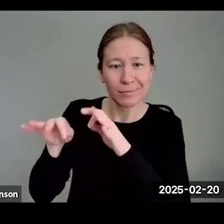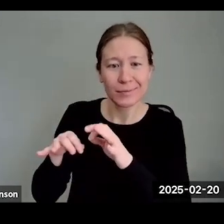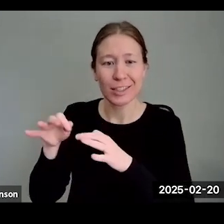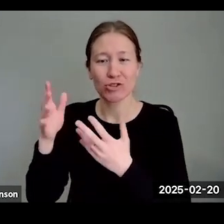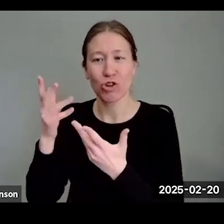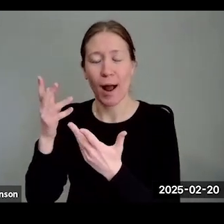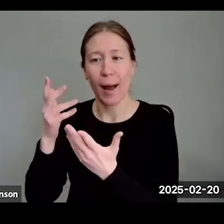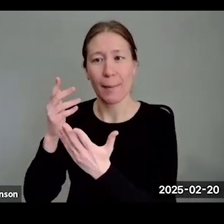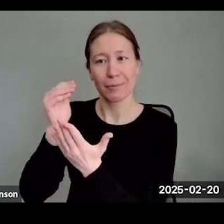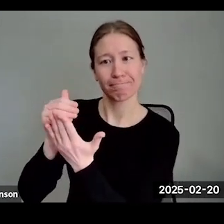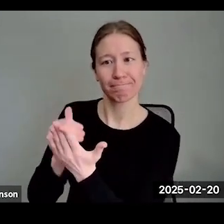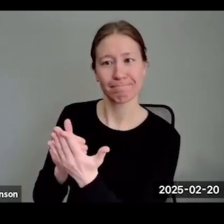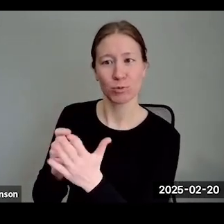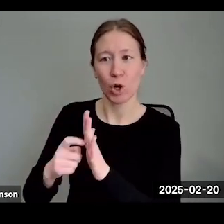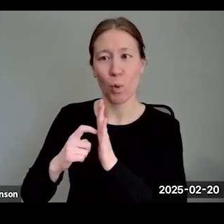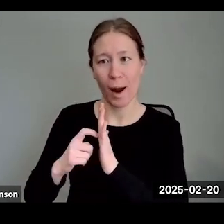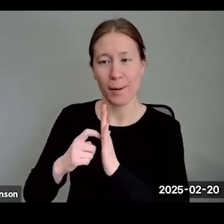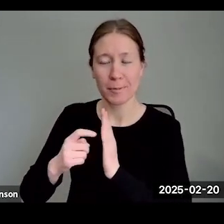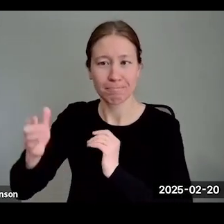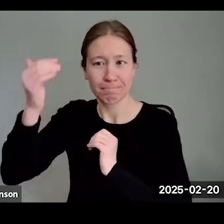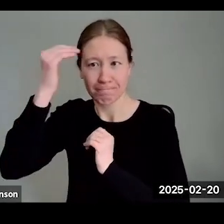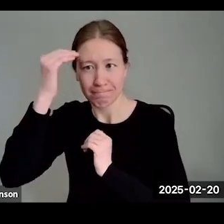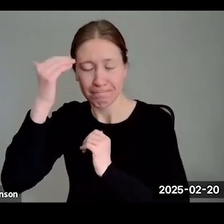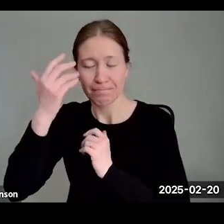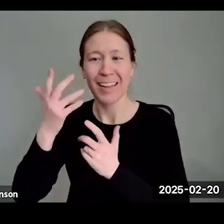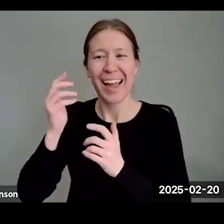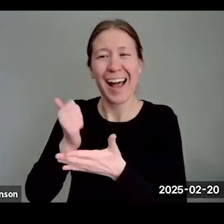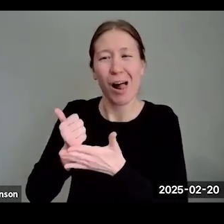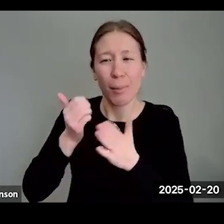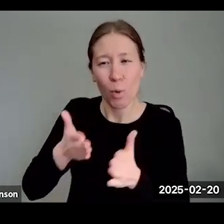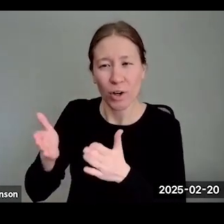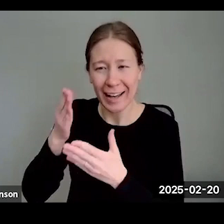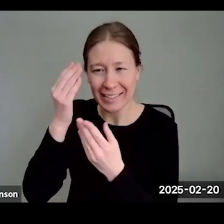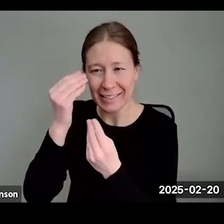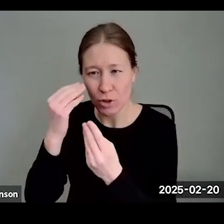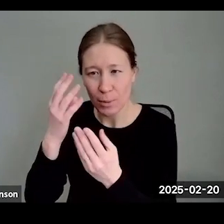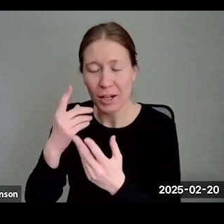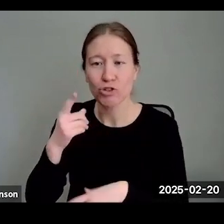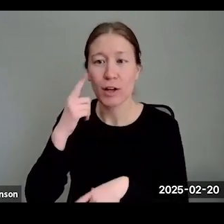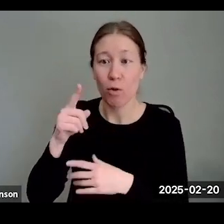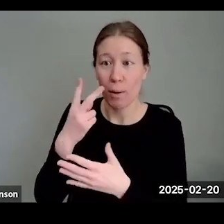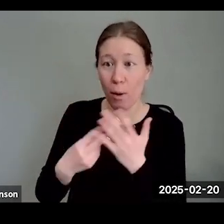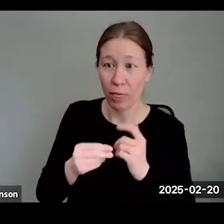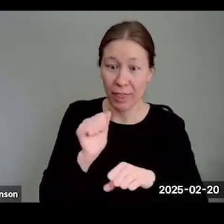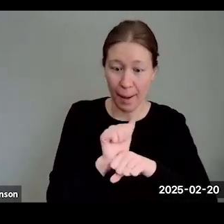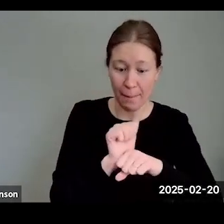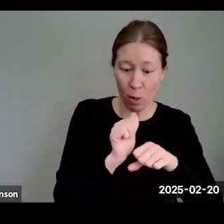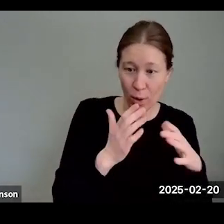helps organize the information, both, for the employees and the employers, so we can learn exactly